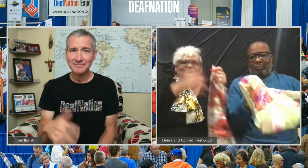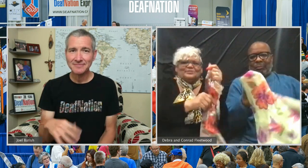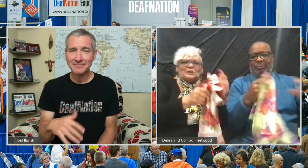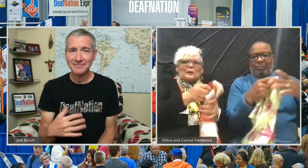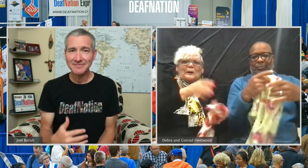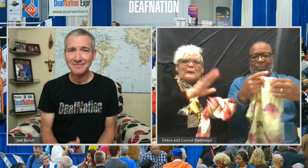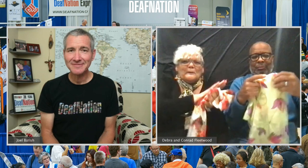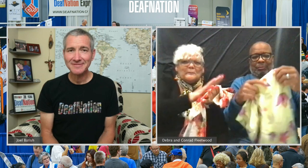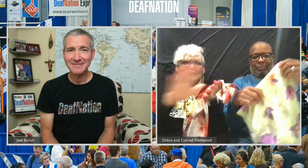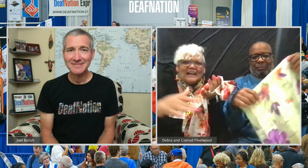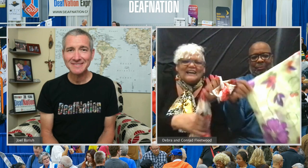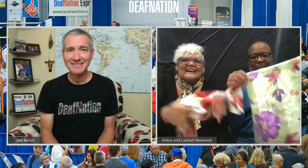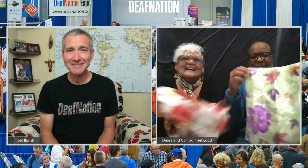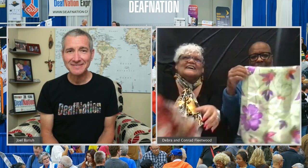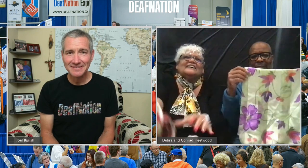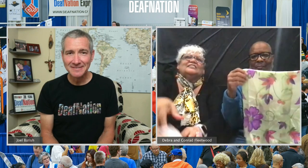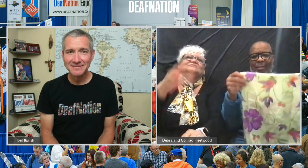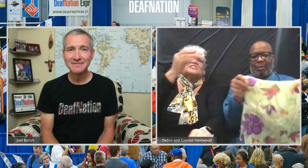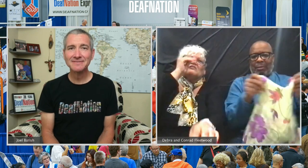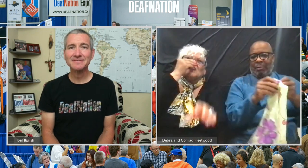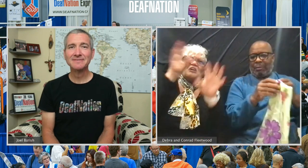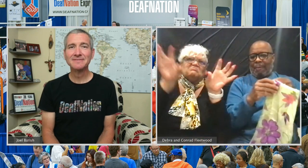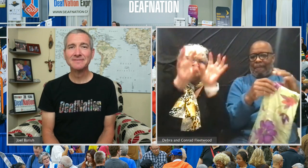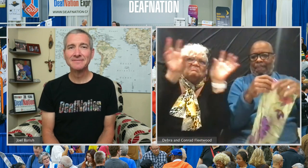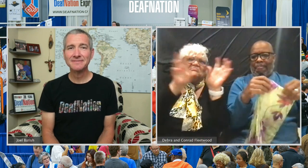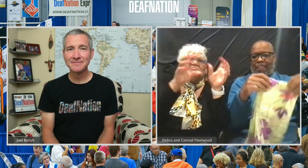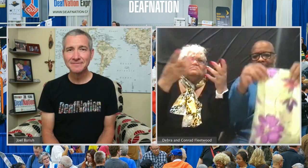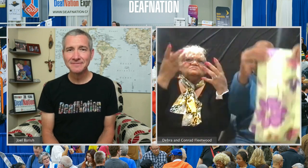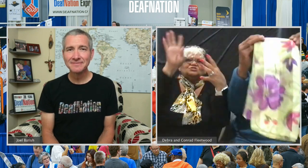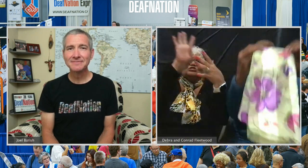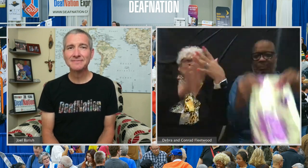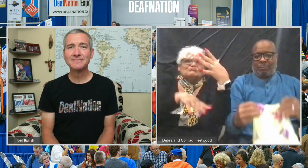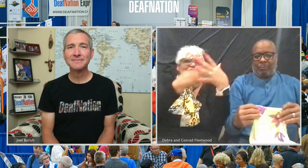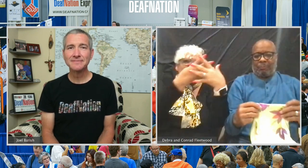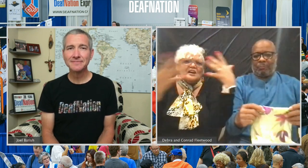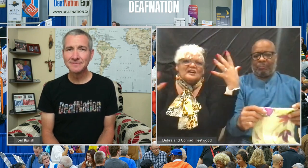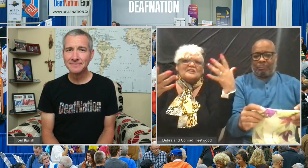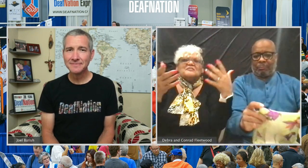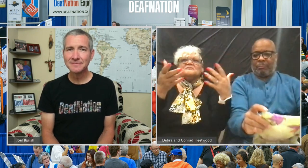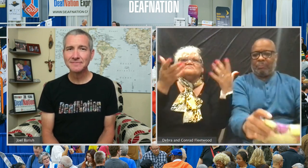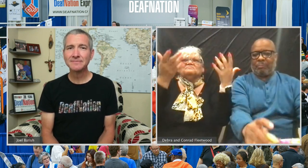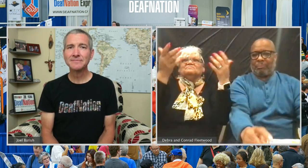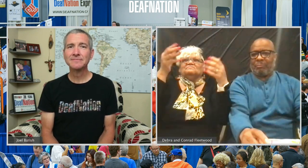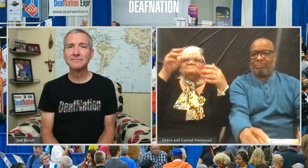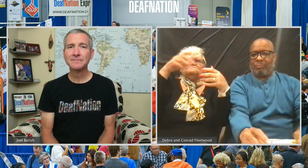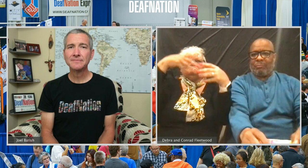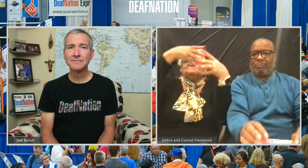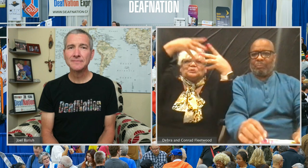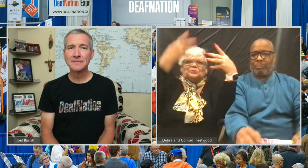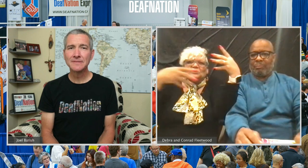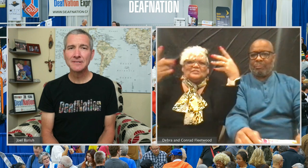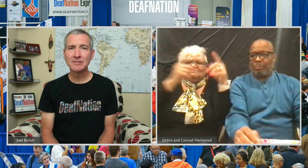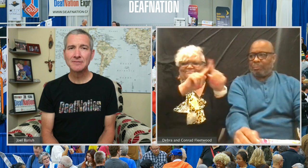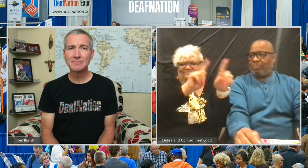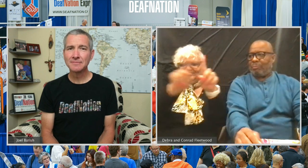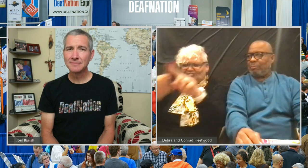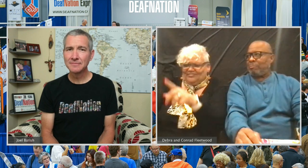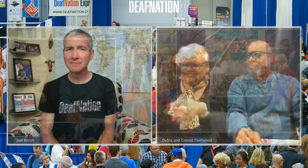Plain, flowers, plaid, wavy, all different kinds.